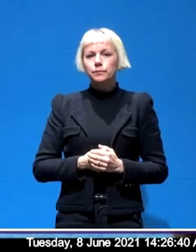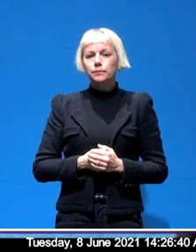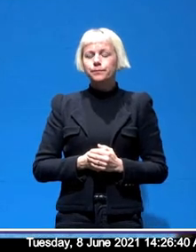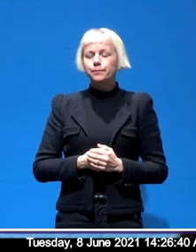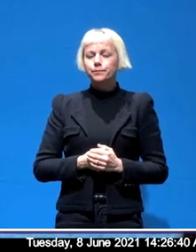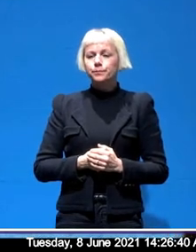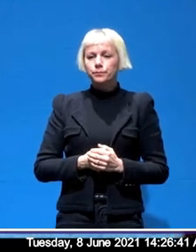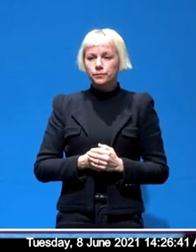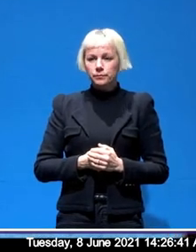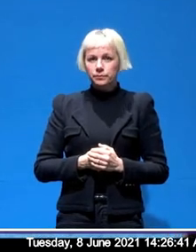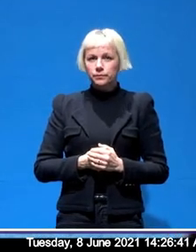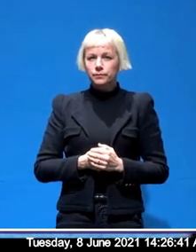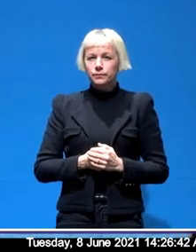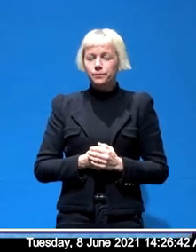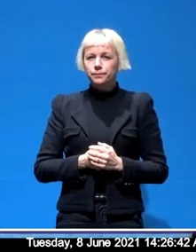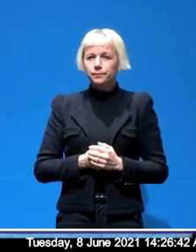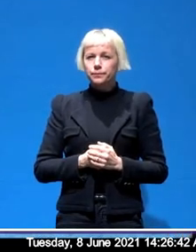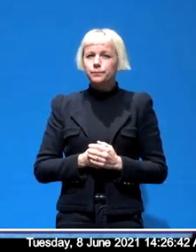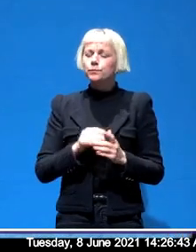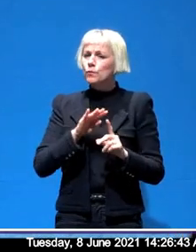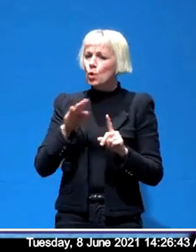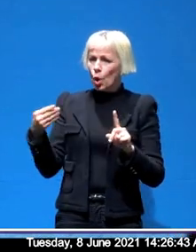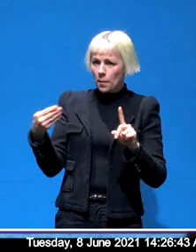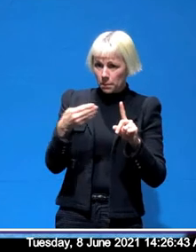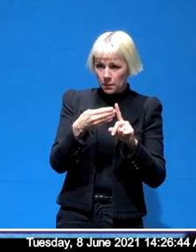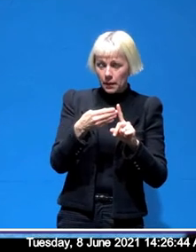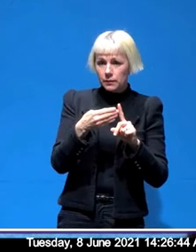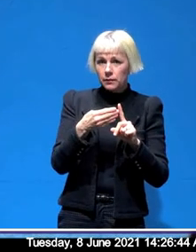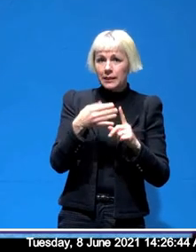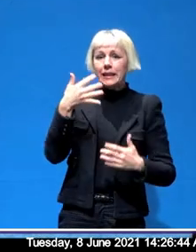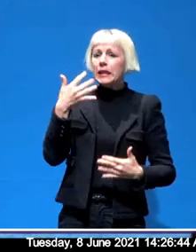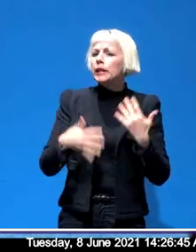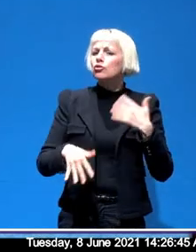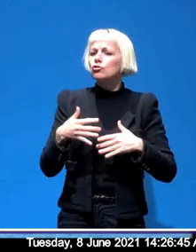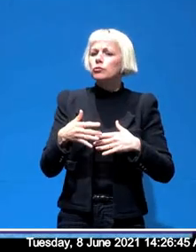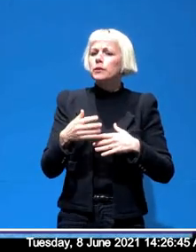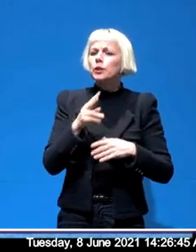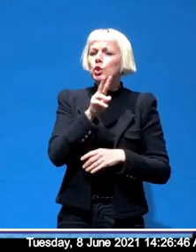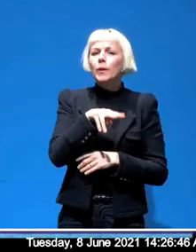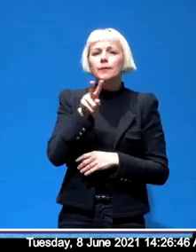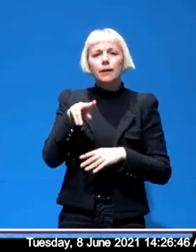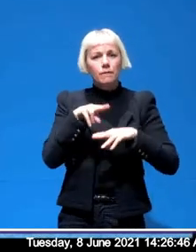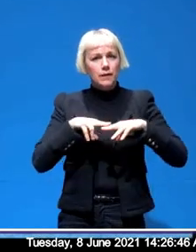Returning to the injuries of 22 February, these were ultimately